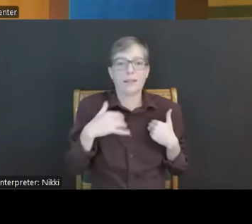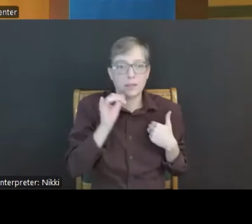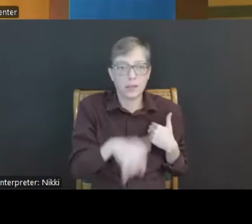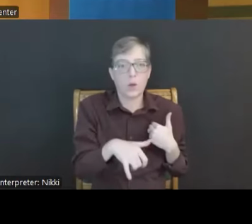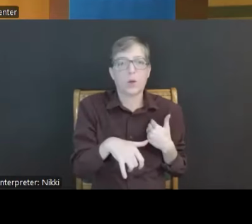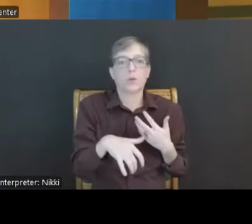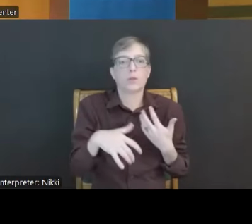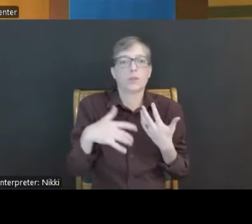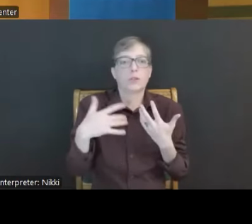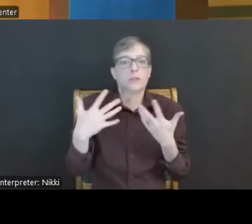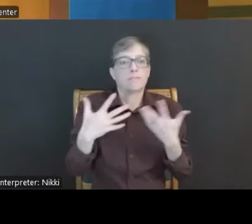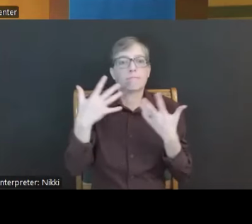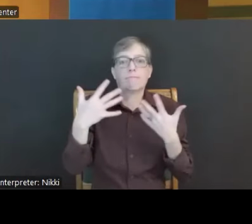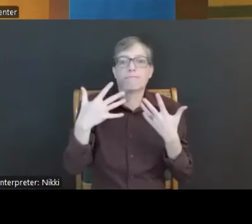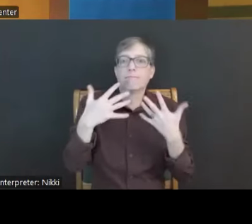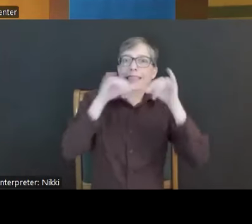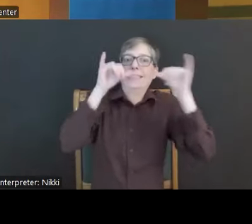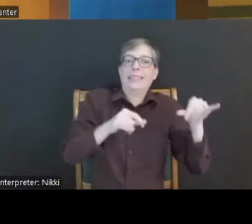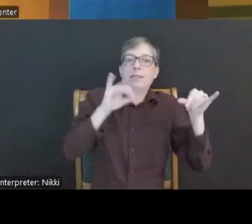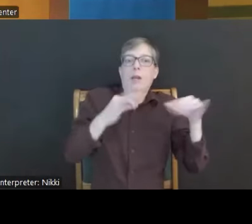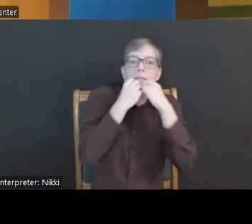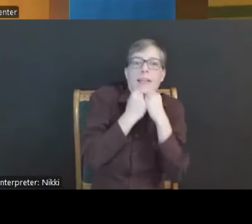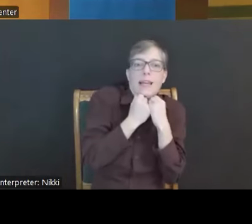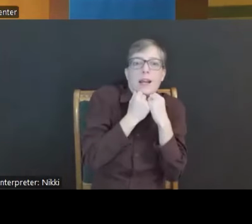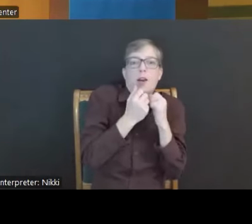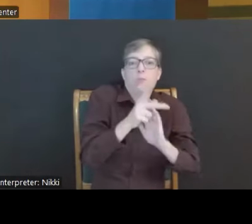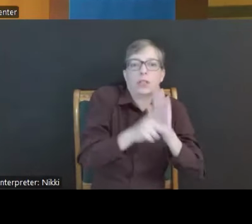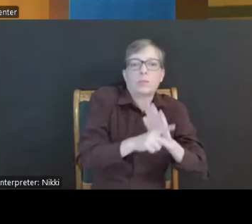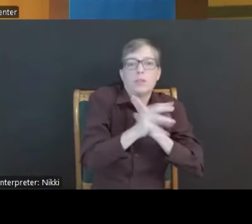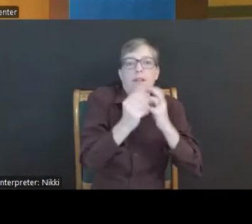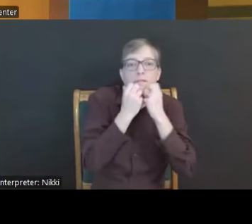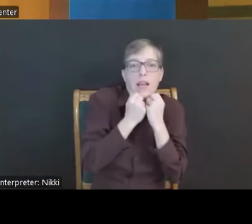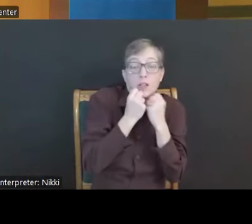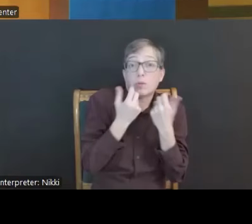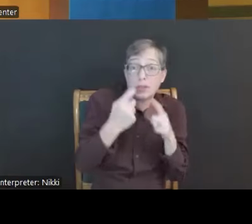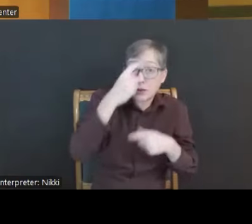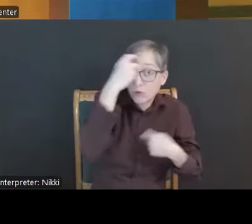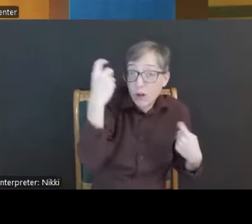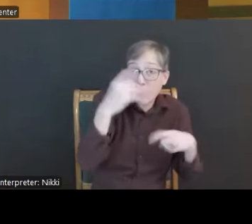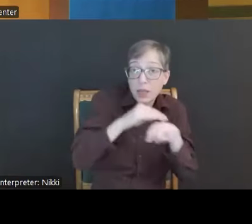guided culturally competent trauma informed um and Community Based it's it's great to work